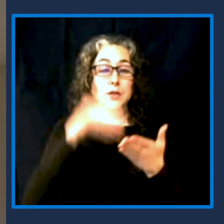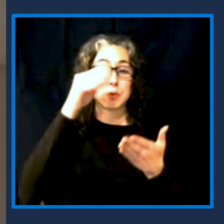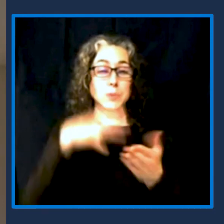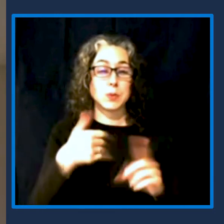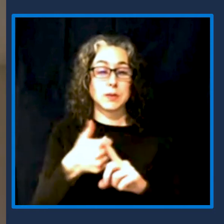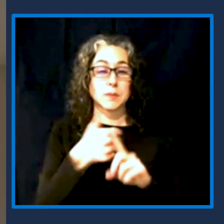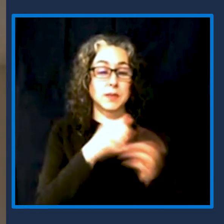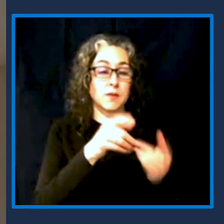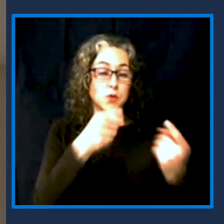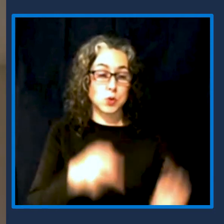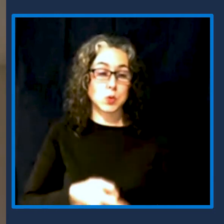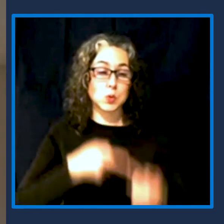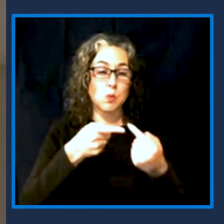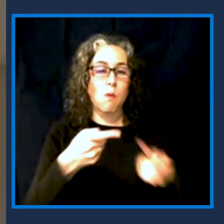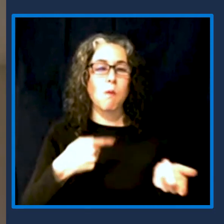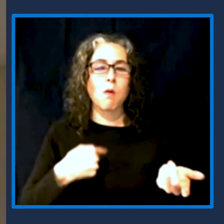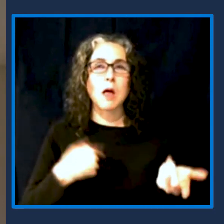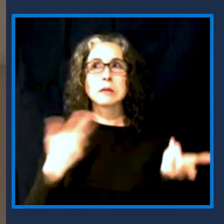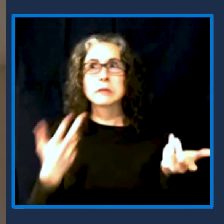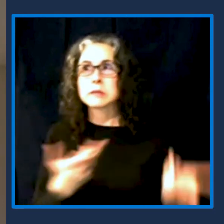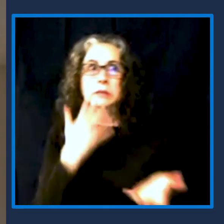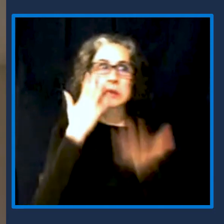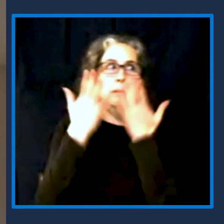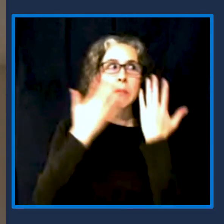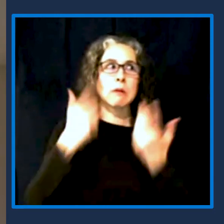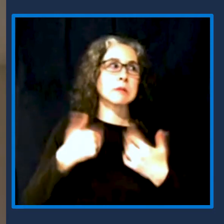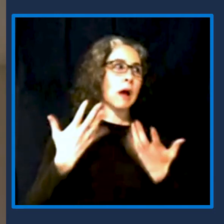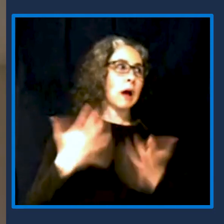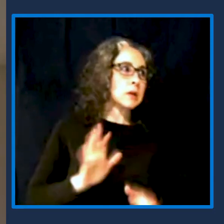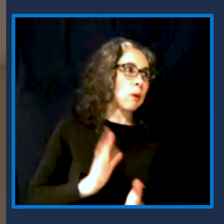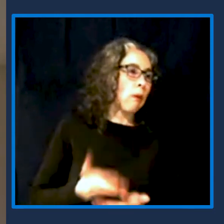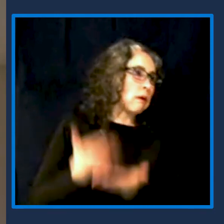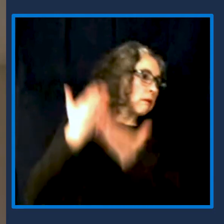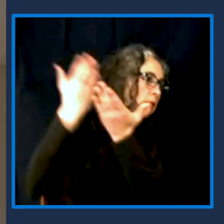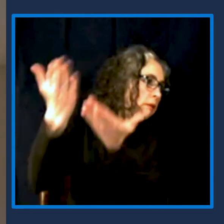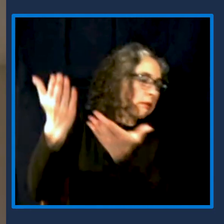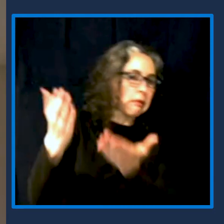often times they're embarrassed to turn in the work because it really isn't as representative